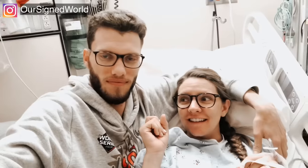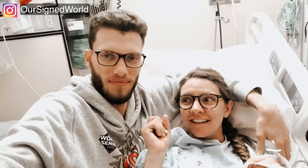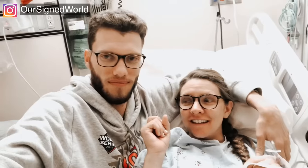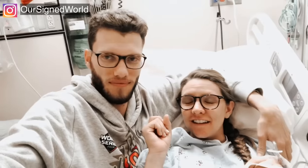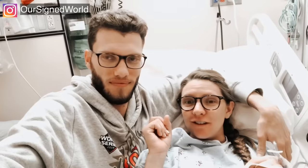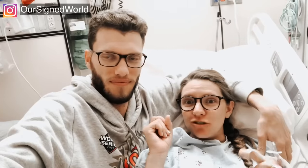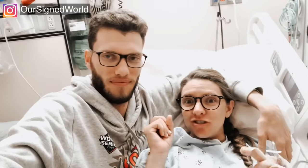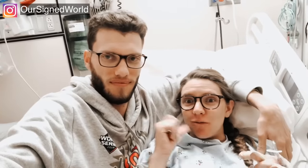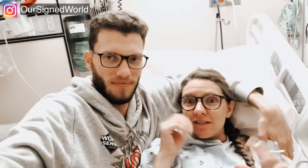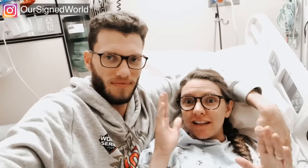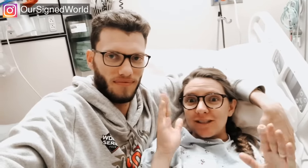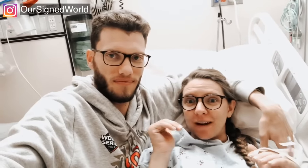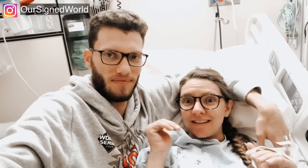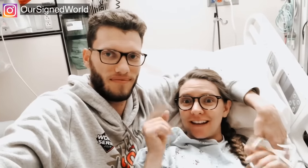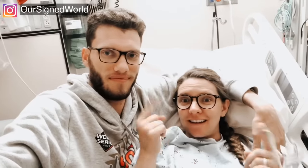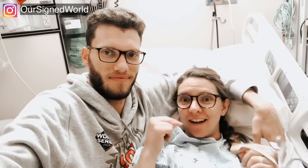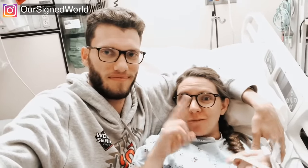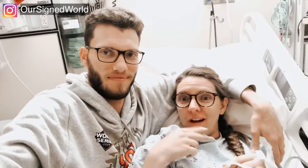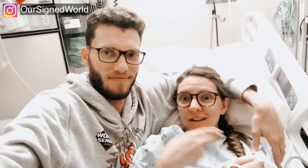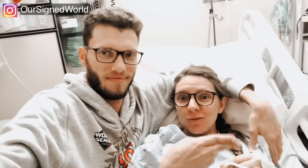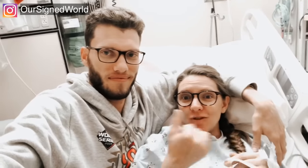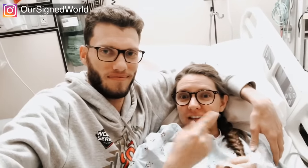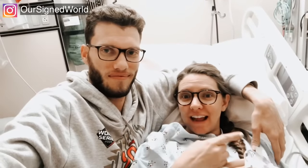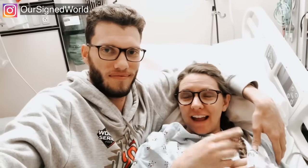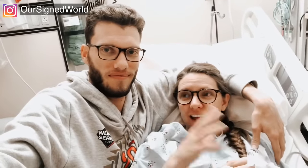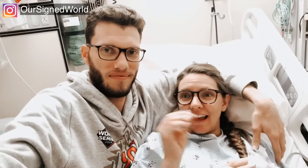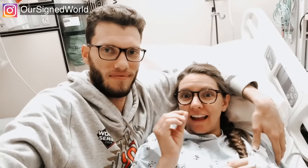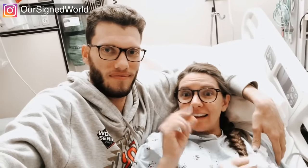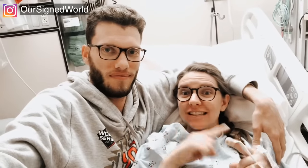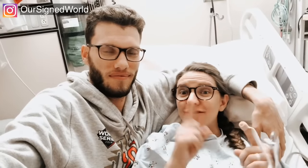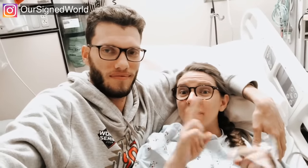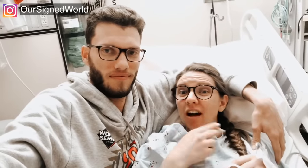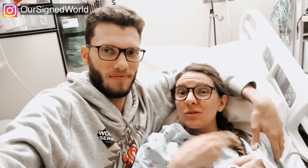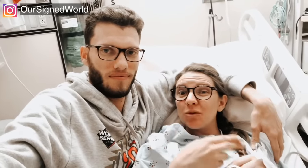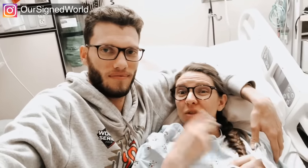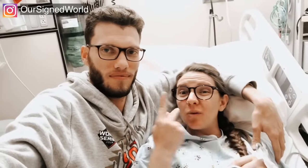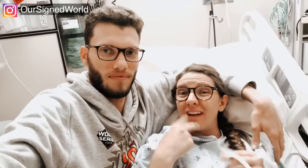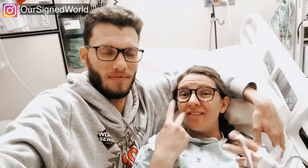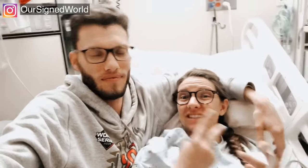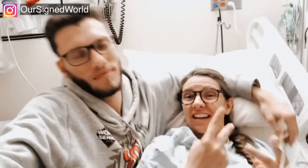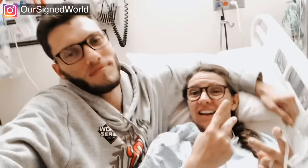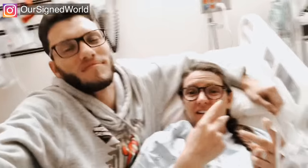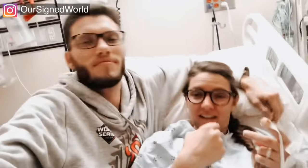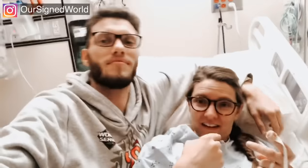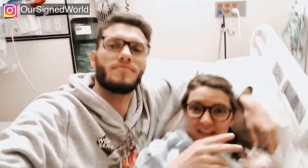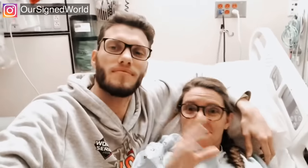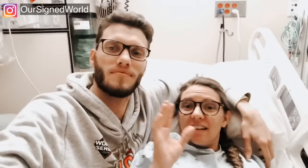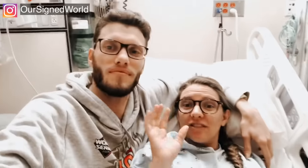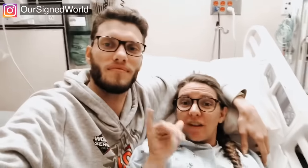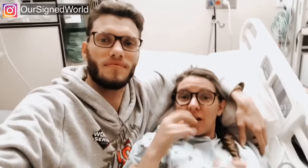I wasn't expecting to come to the hospital today. and it's a different hospital than we had visited. That